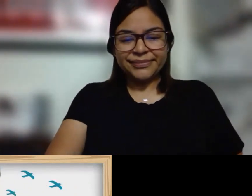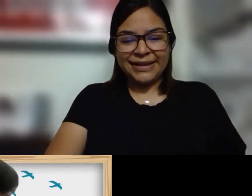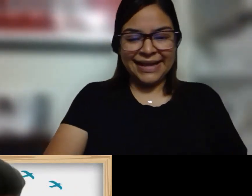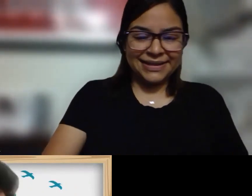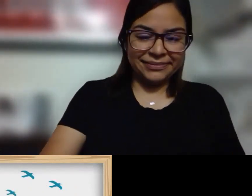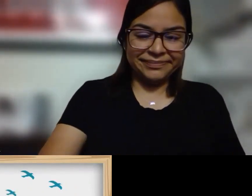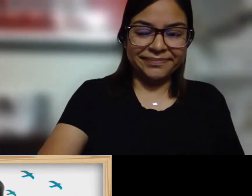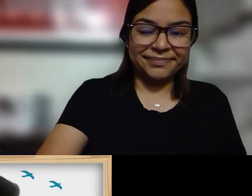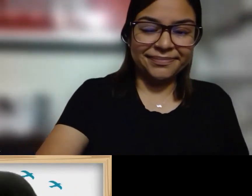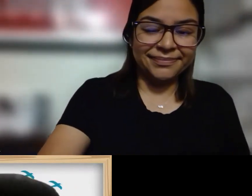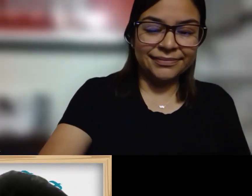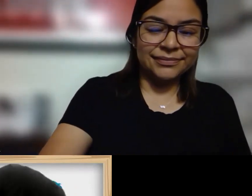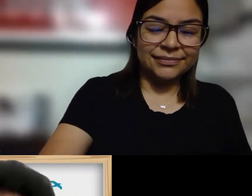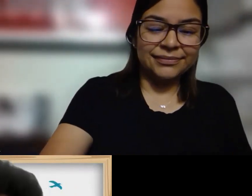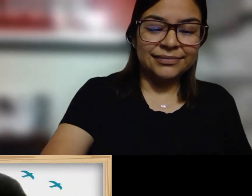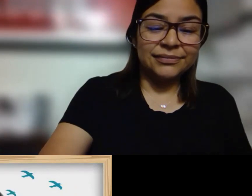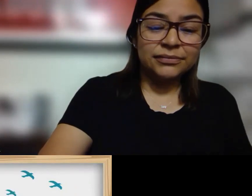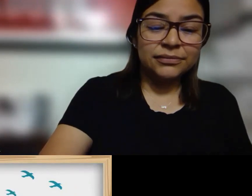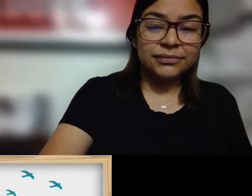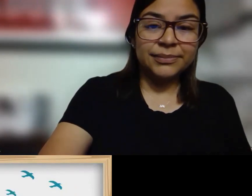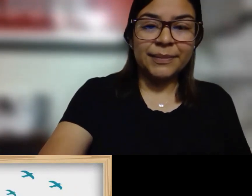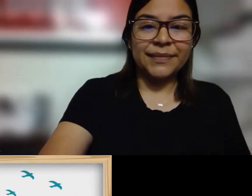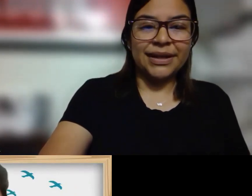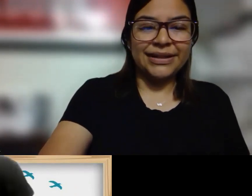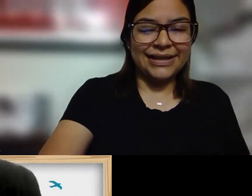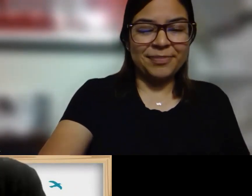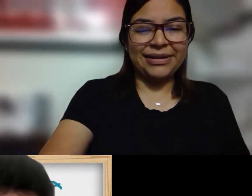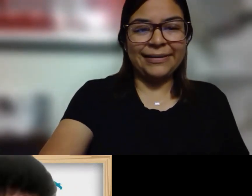just again